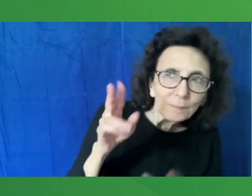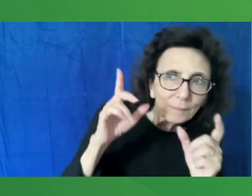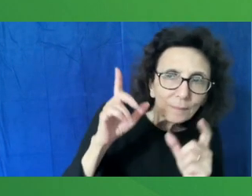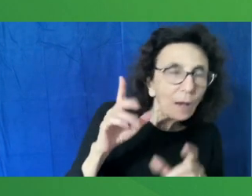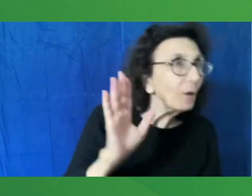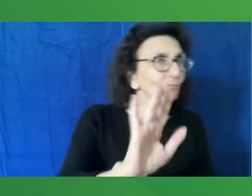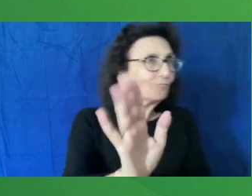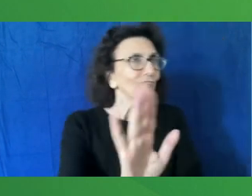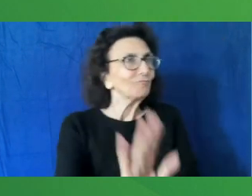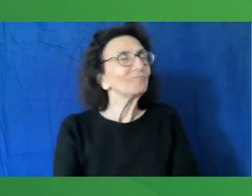OK, cool.